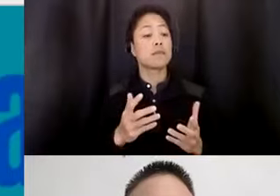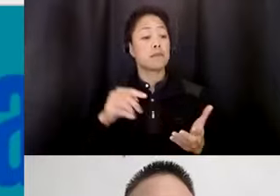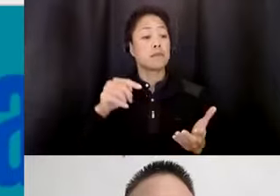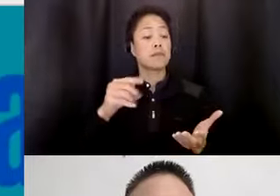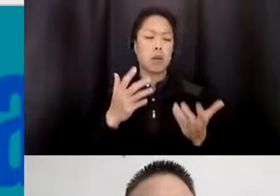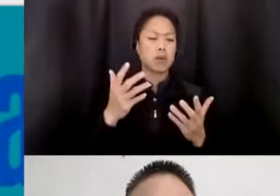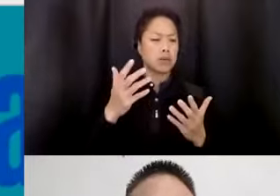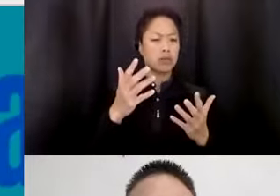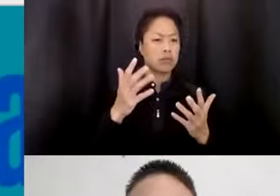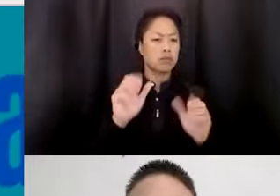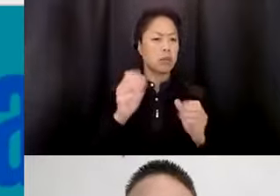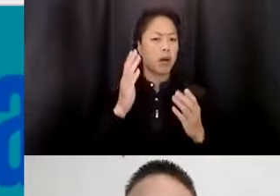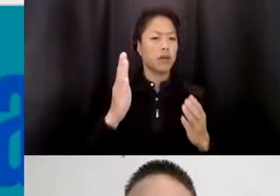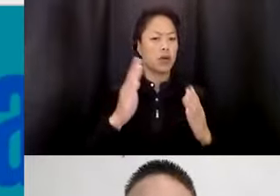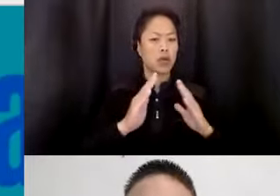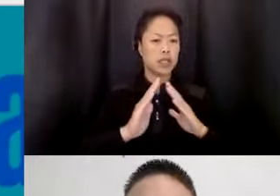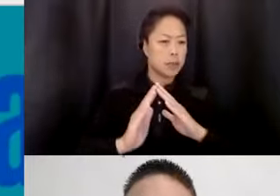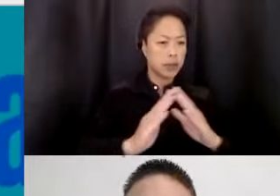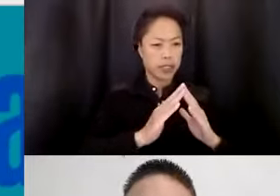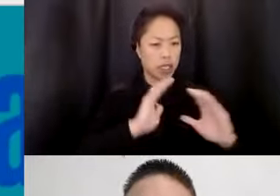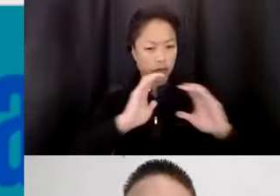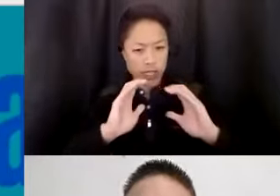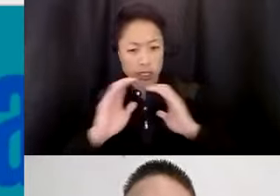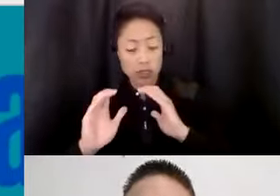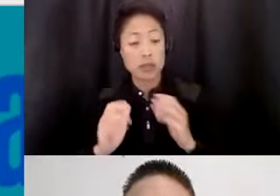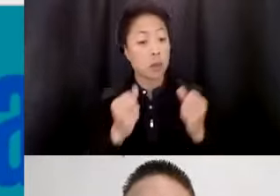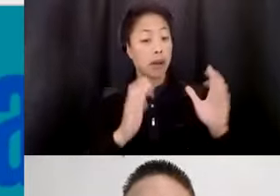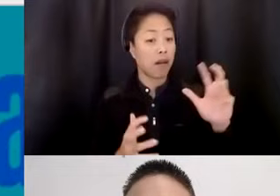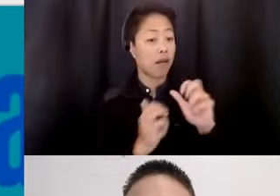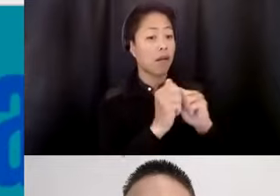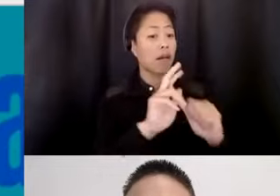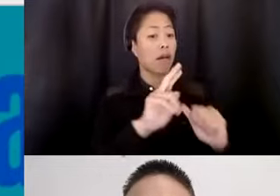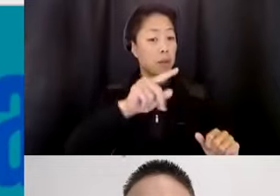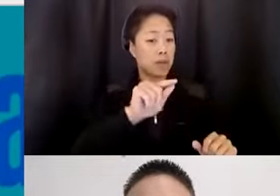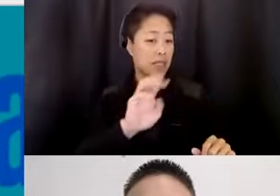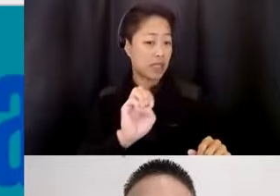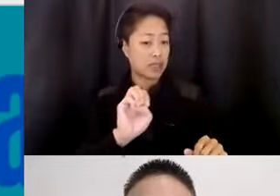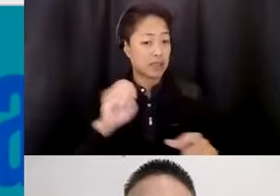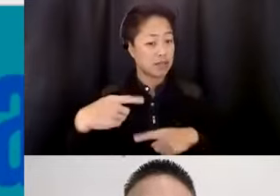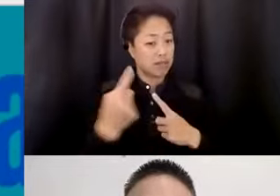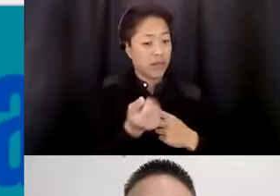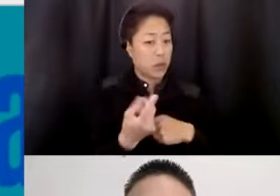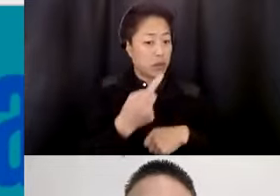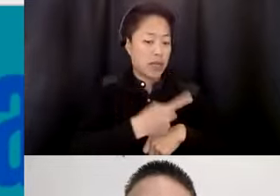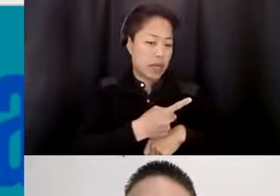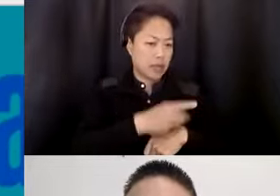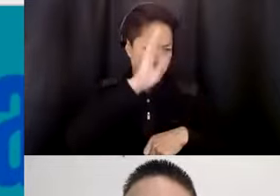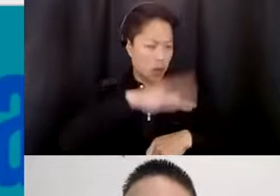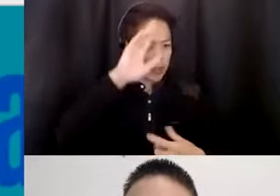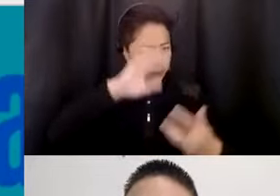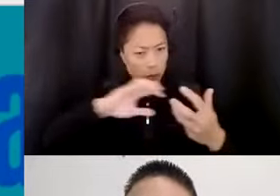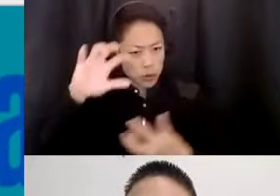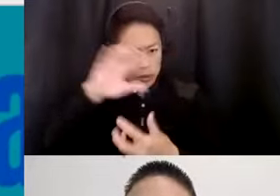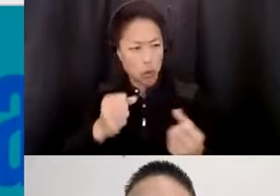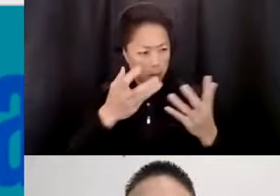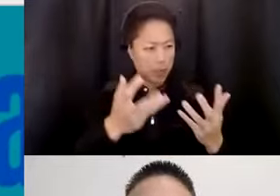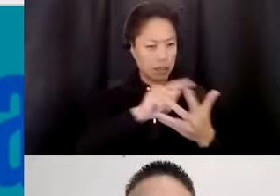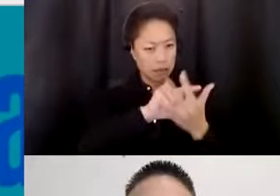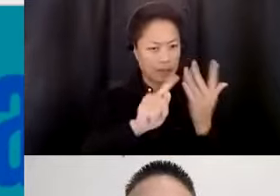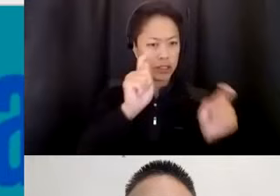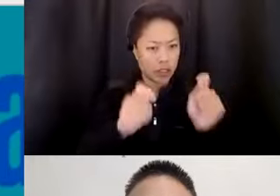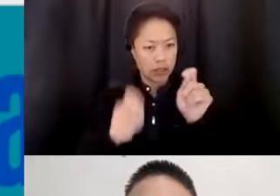a lot of updates in the last few days. It can be confusing with so many things changing. For the last